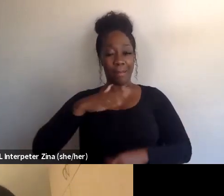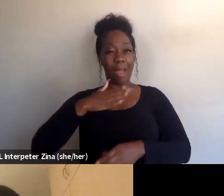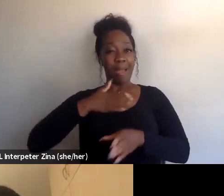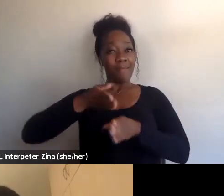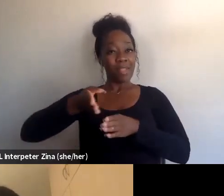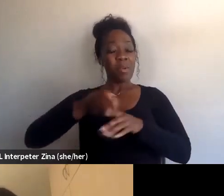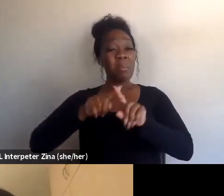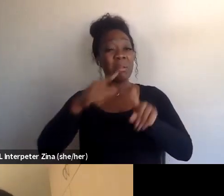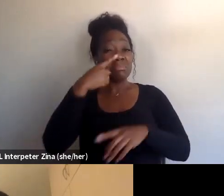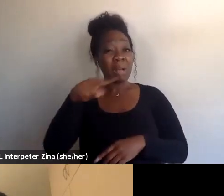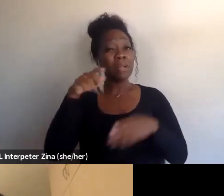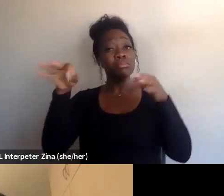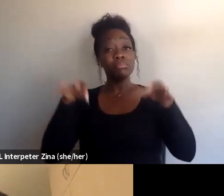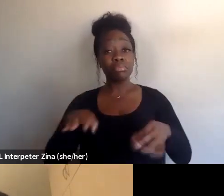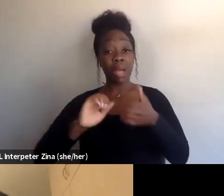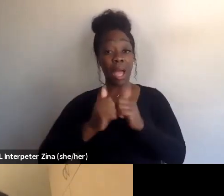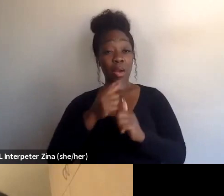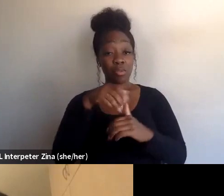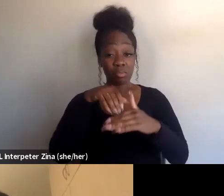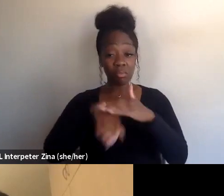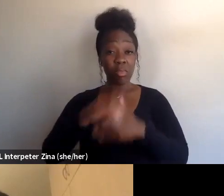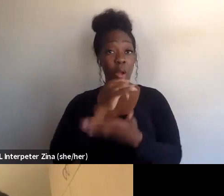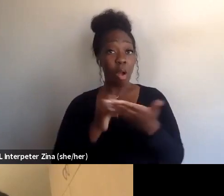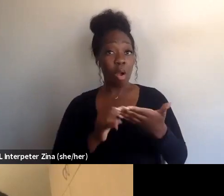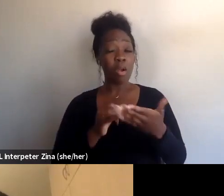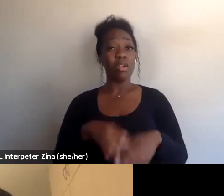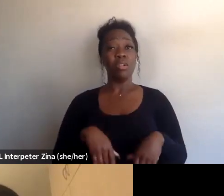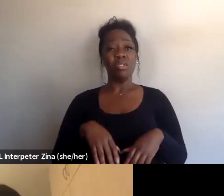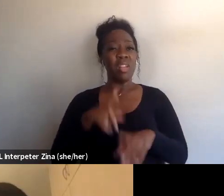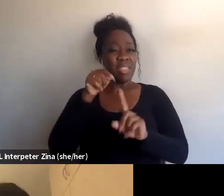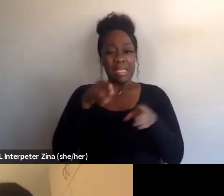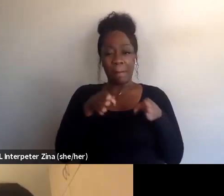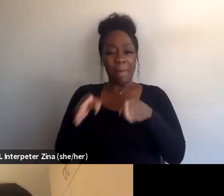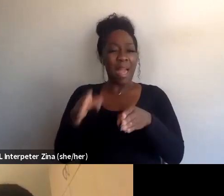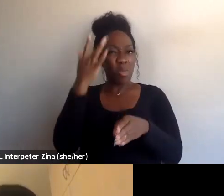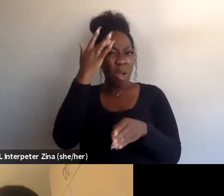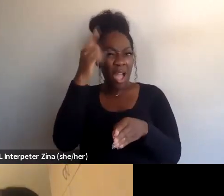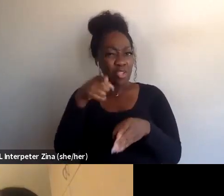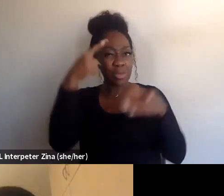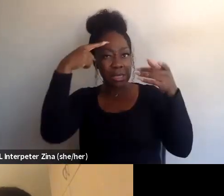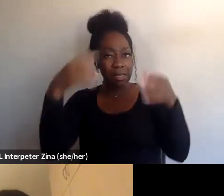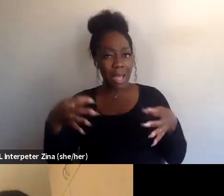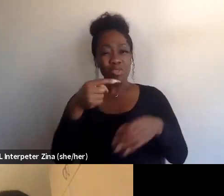into the arts and why you chose this trajectory and you said it was unconventional for you. So what was that like?